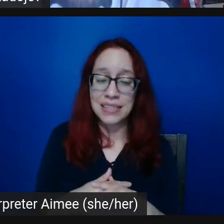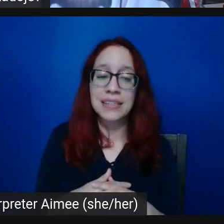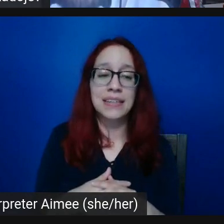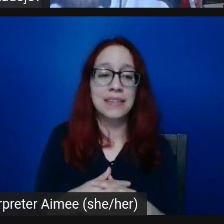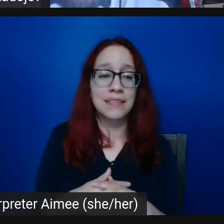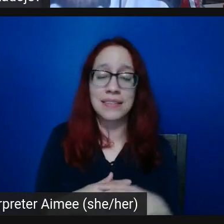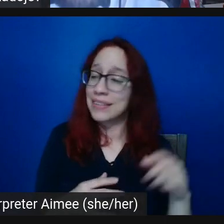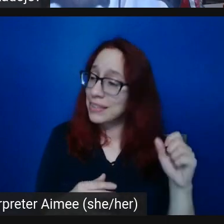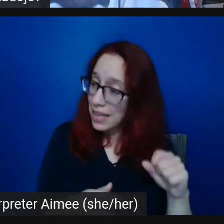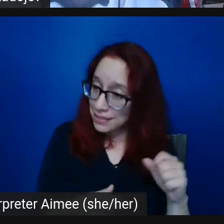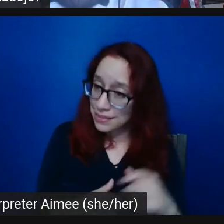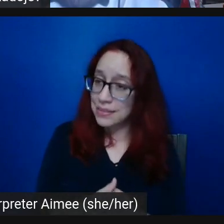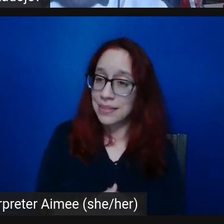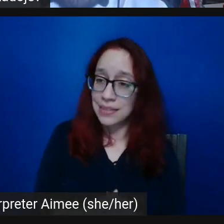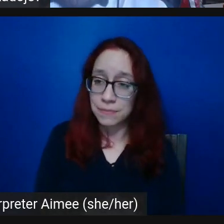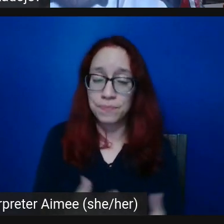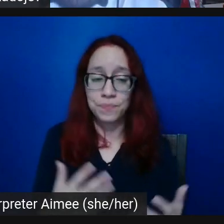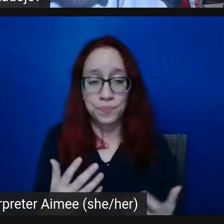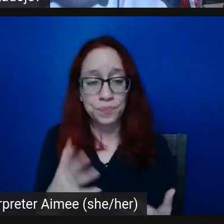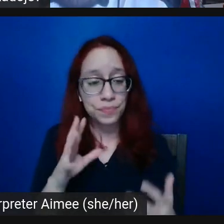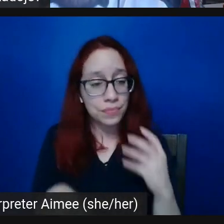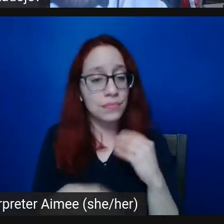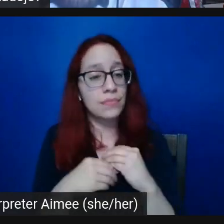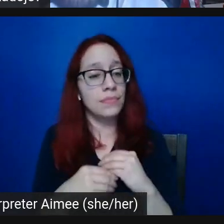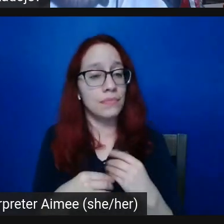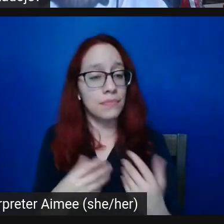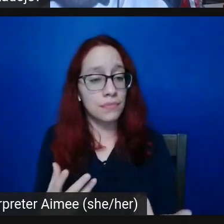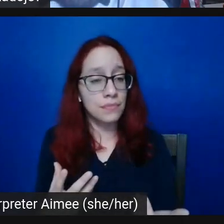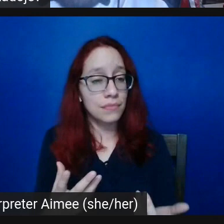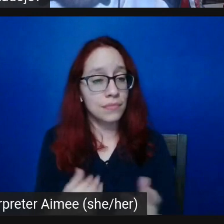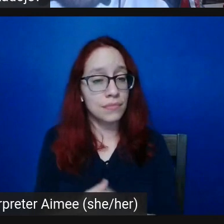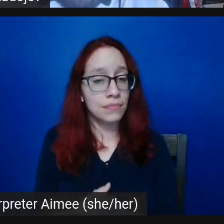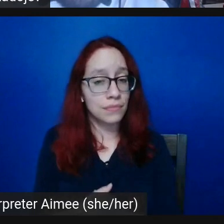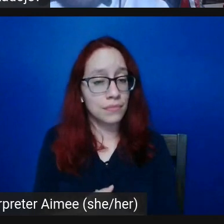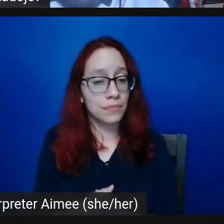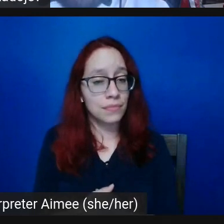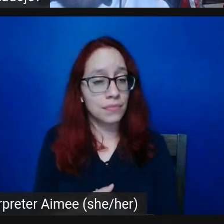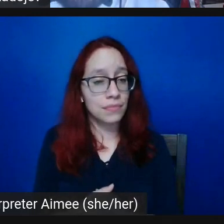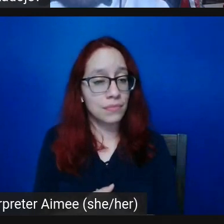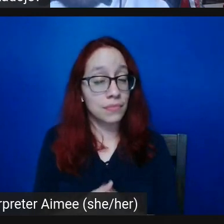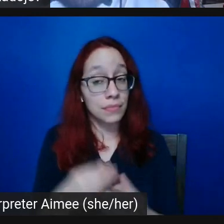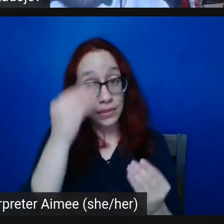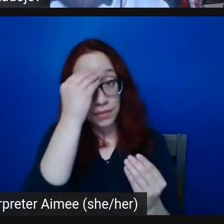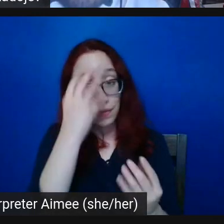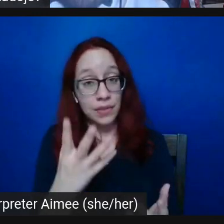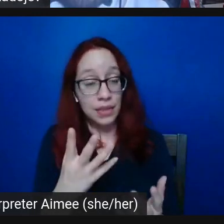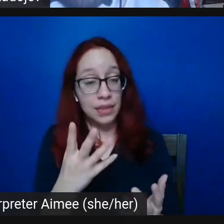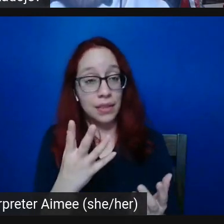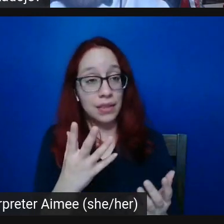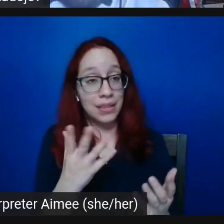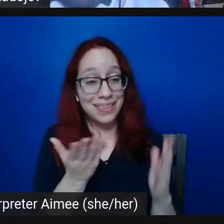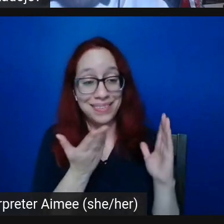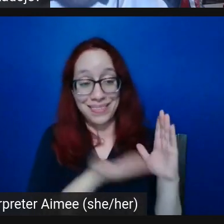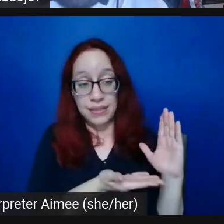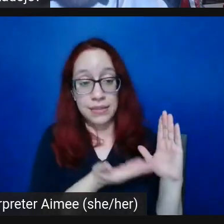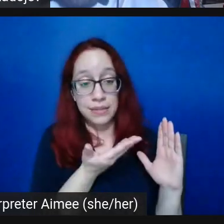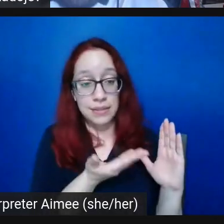I would just like to add that the information that is presented to a screen reader user